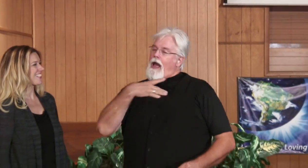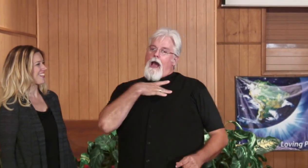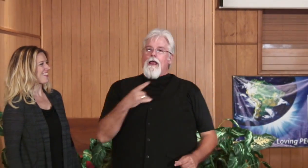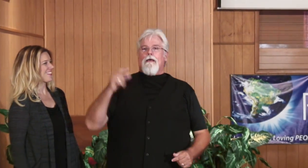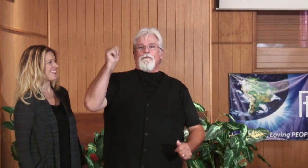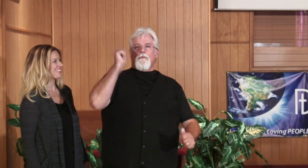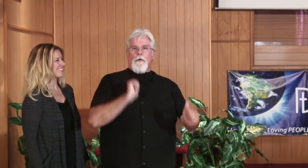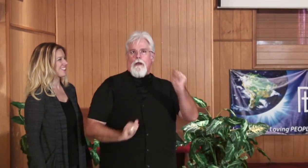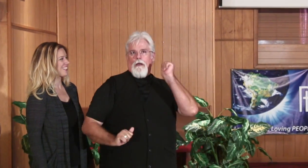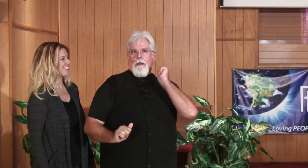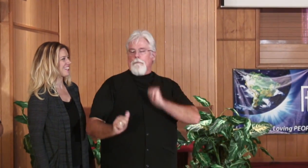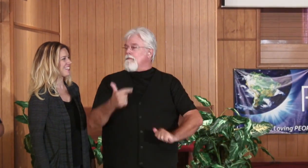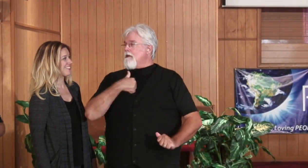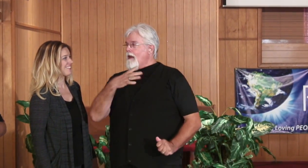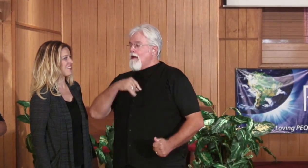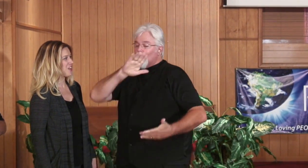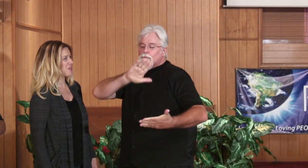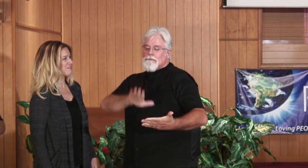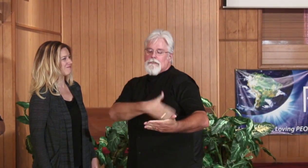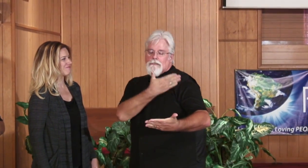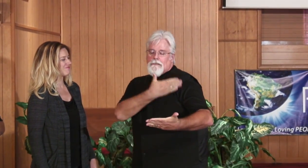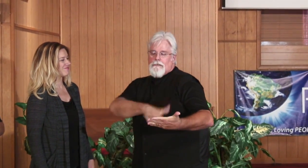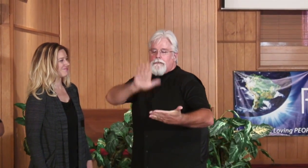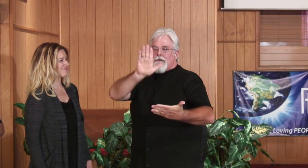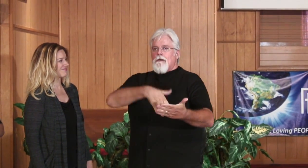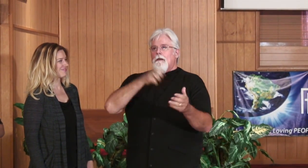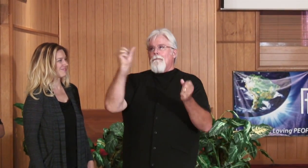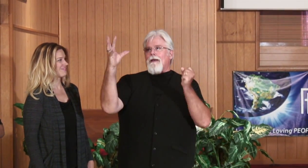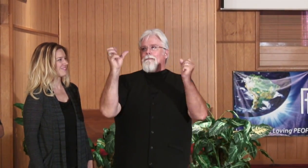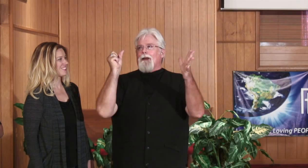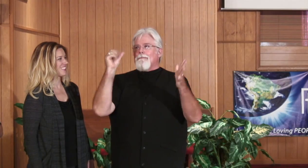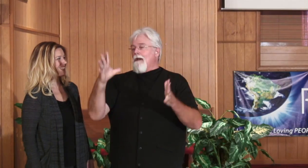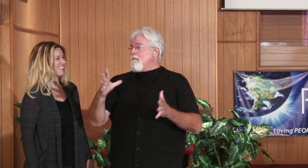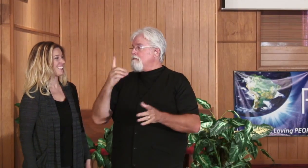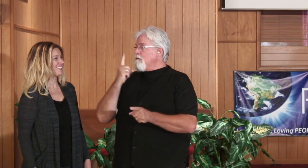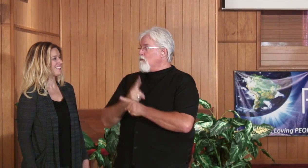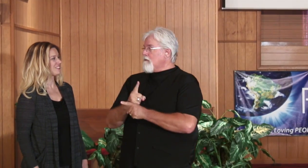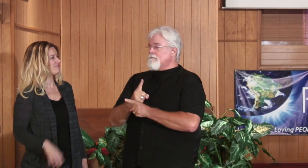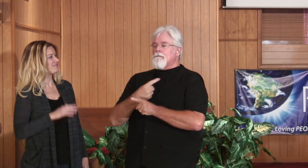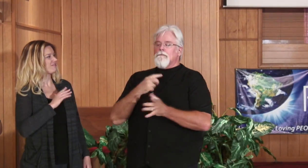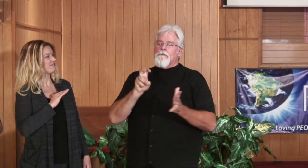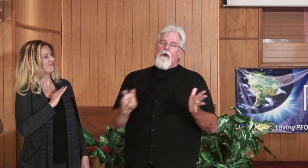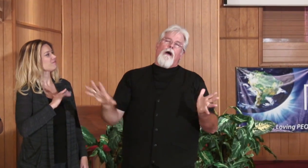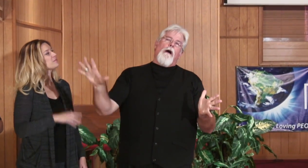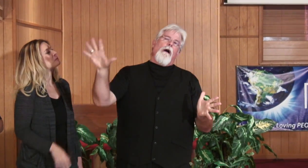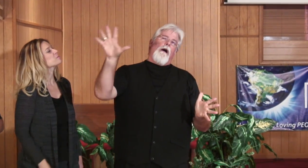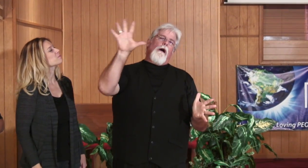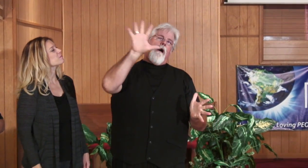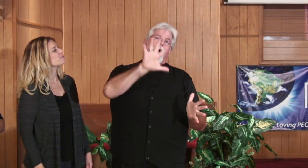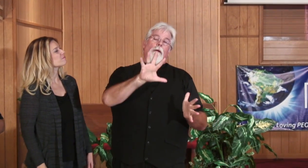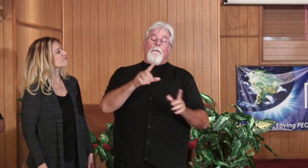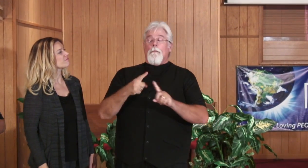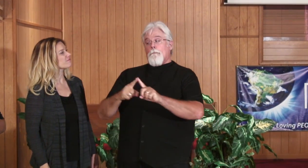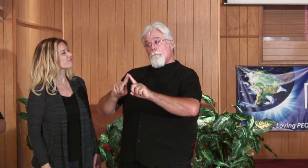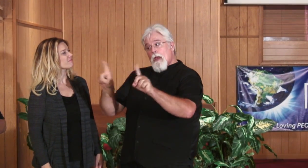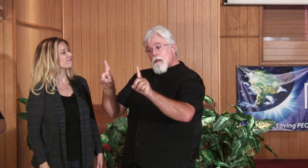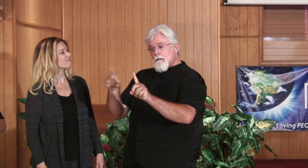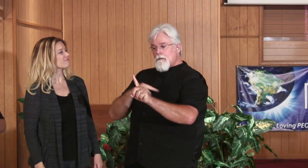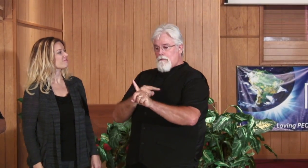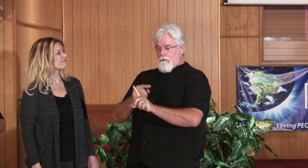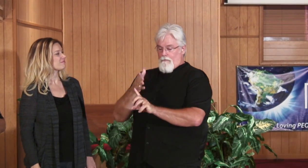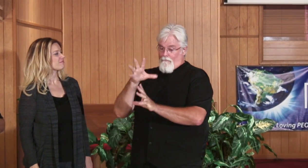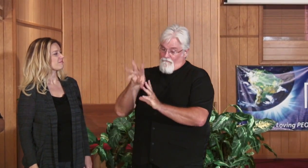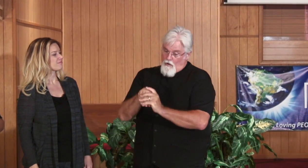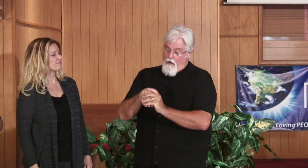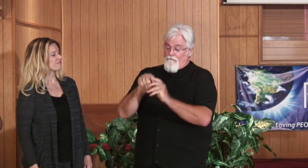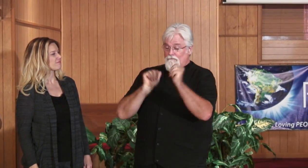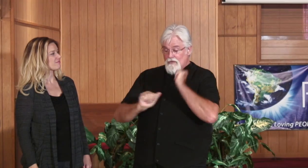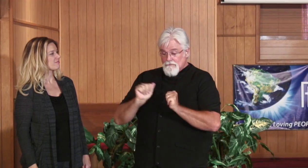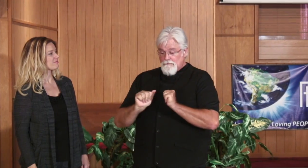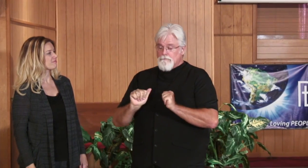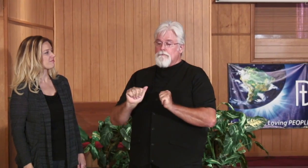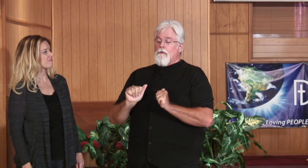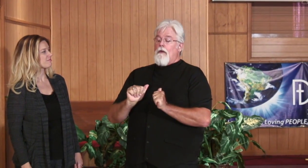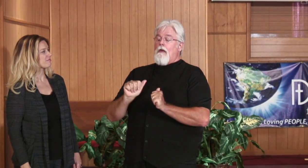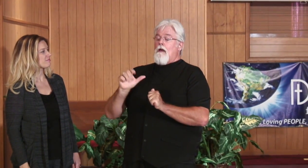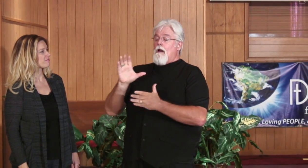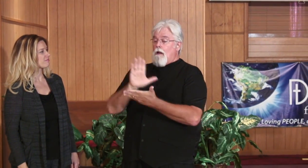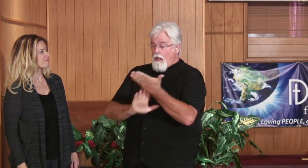Mark: Ta-da! I like drama. I like to sing and sign and I travel all over, but theater,